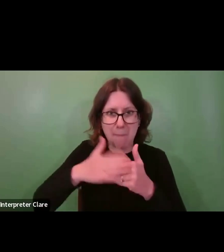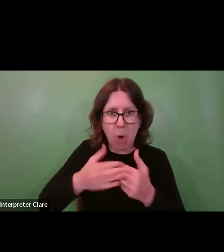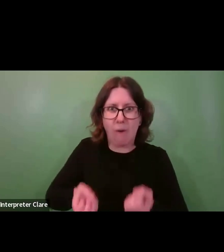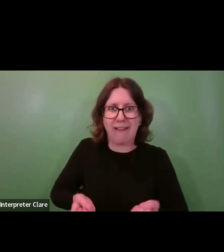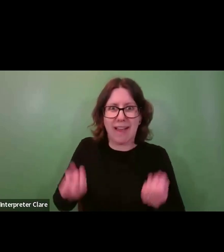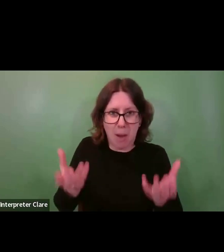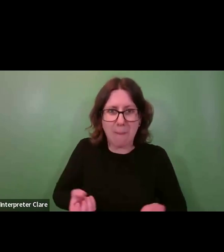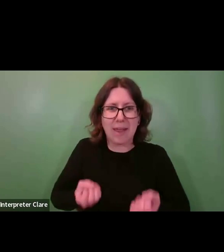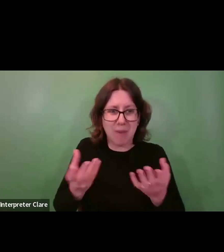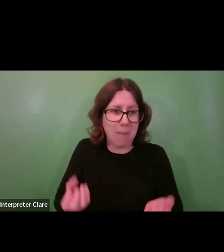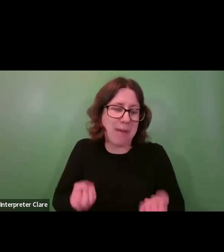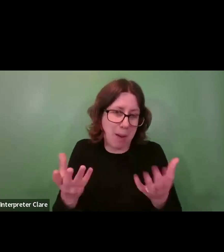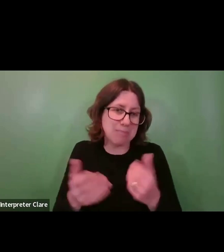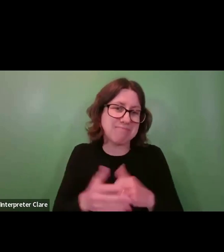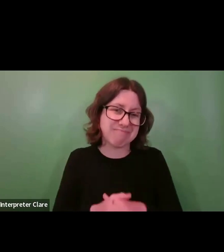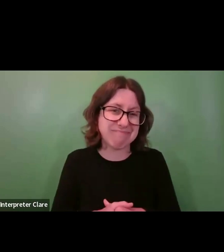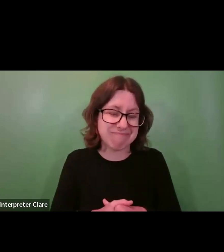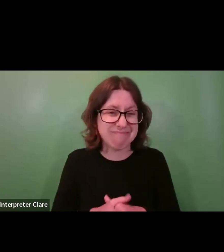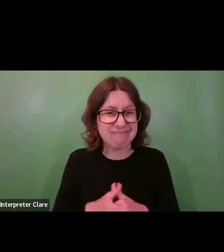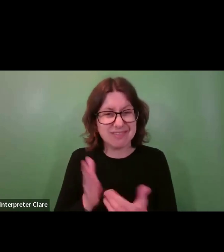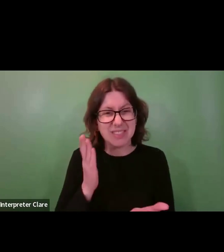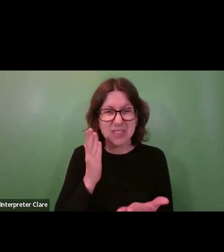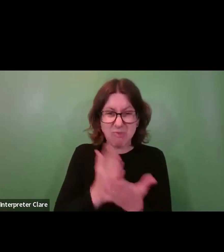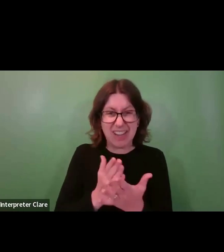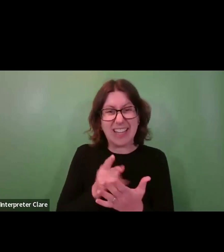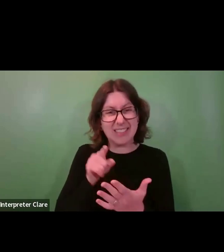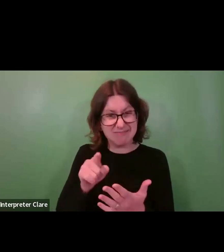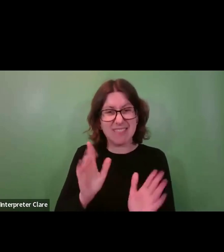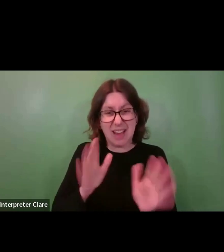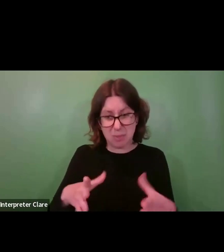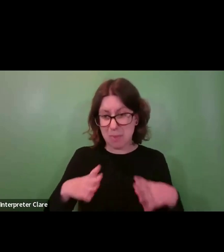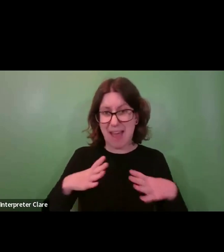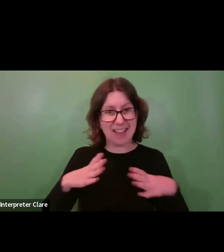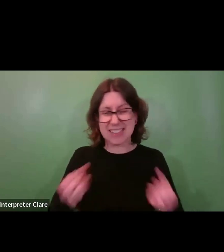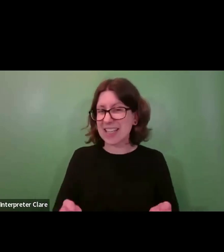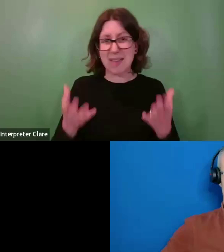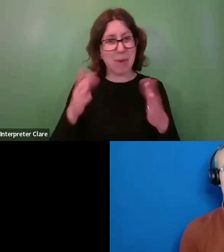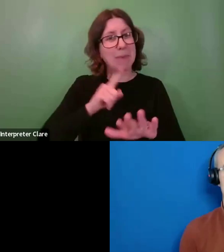you go to, so it's just a, it's about being prepared to do that. And I think, you know,